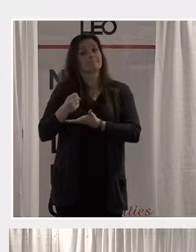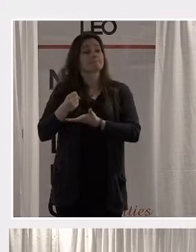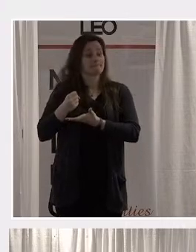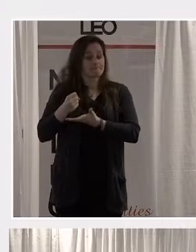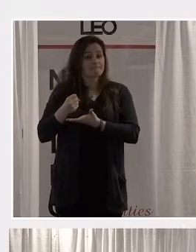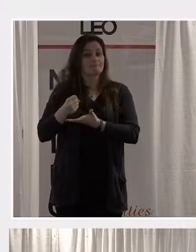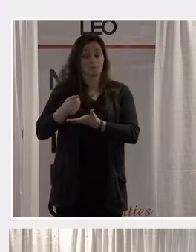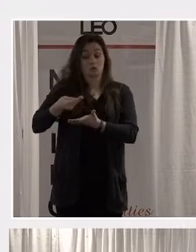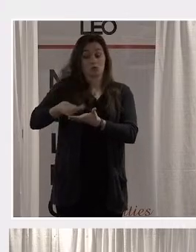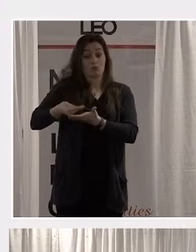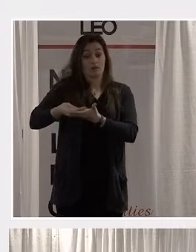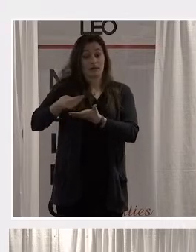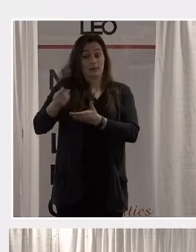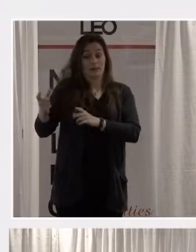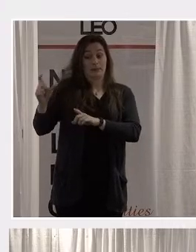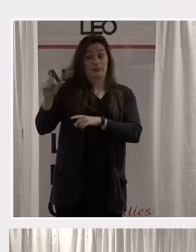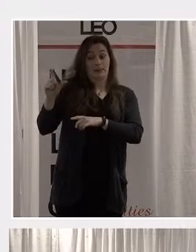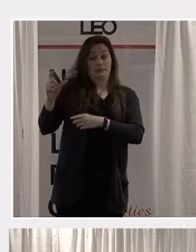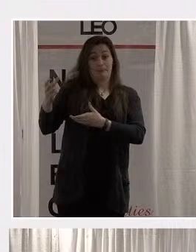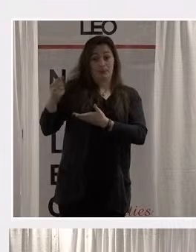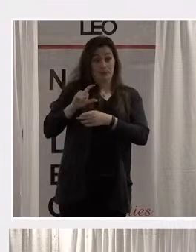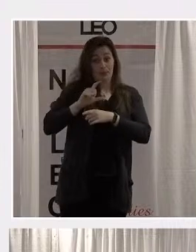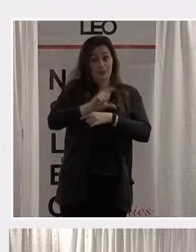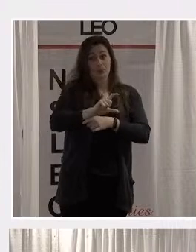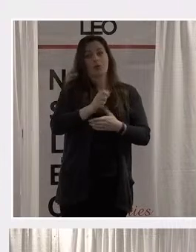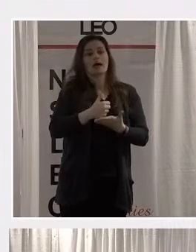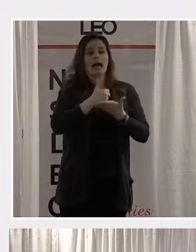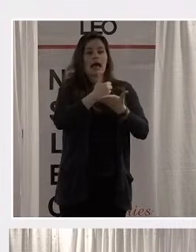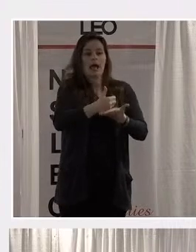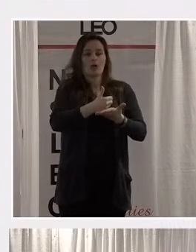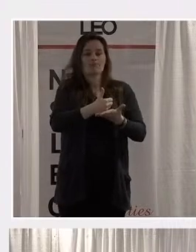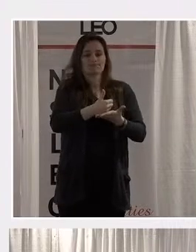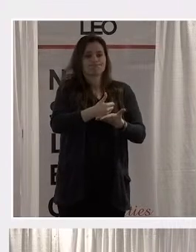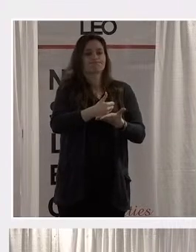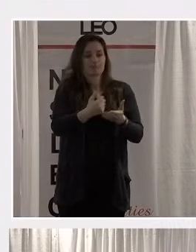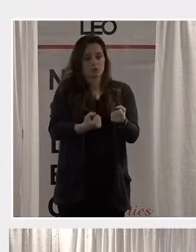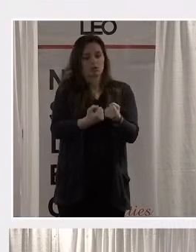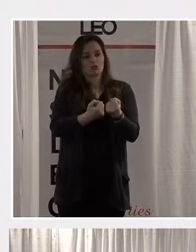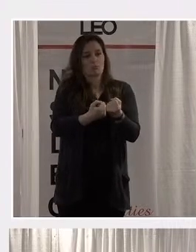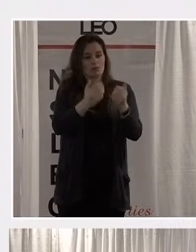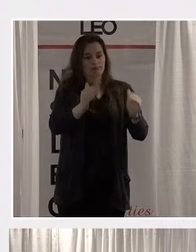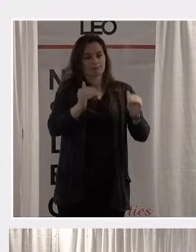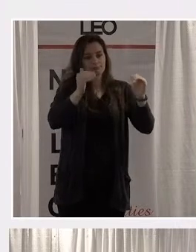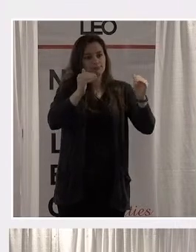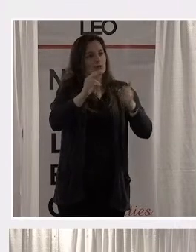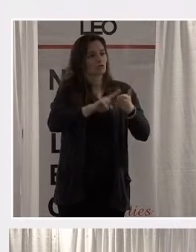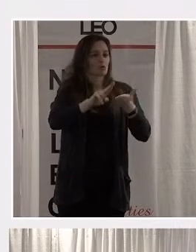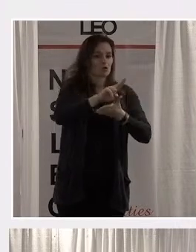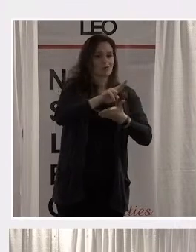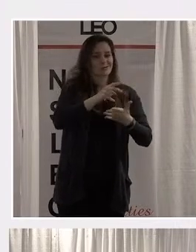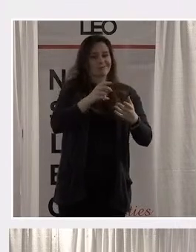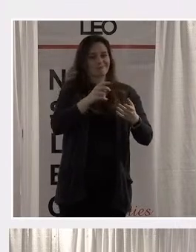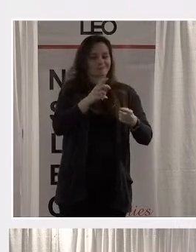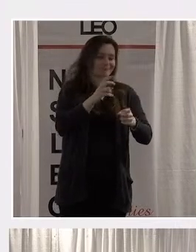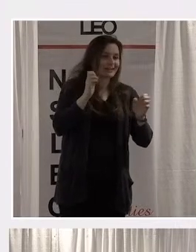WILL MAKE A GREAT DIFFERENCE IN HELPING FUND HER POST SECONDARY EDUCATION JOURNEY.